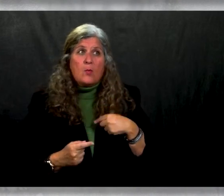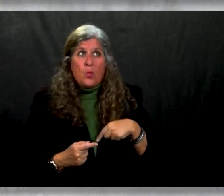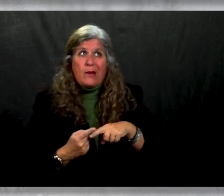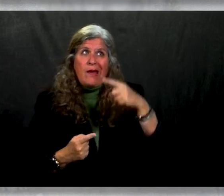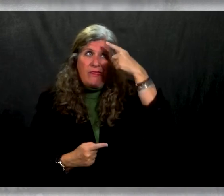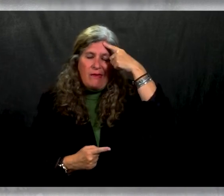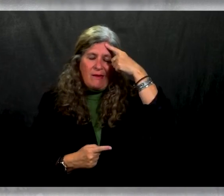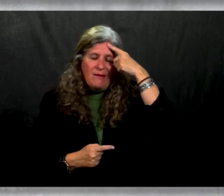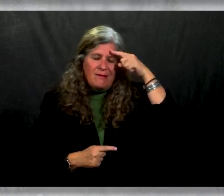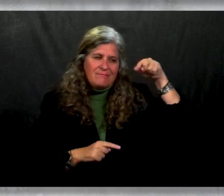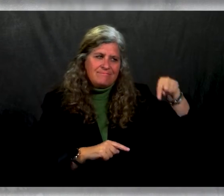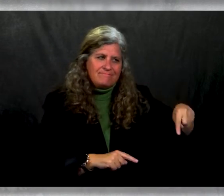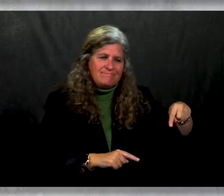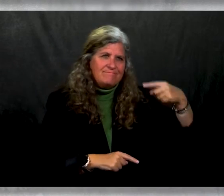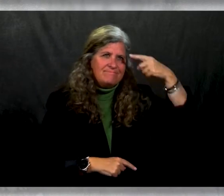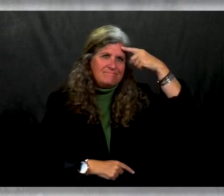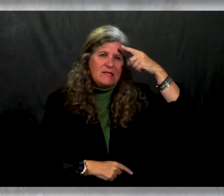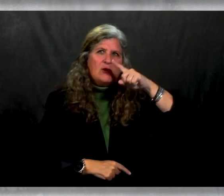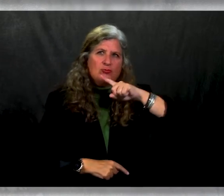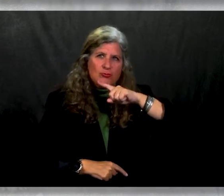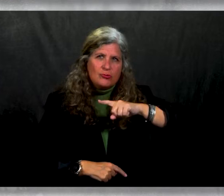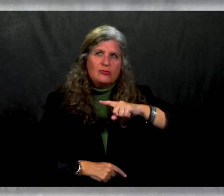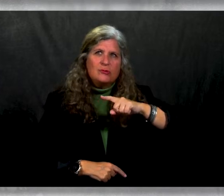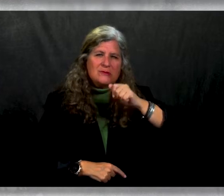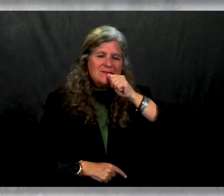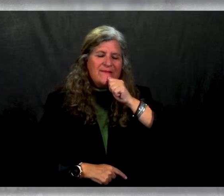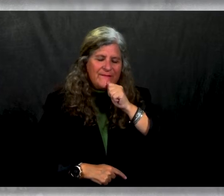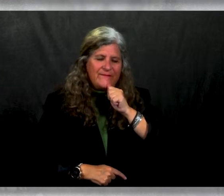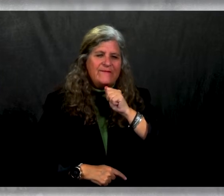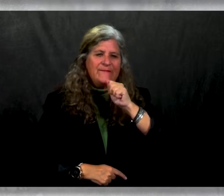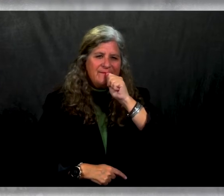of the real suffering that must have gone along